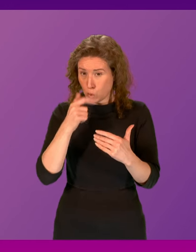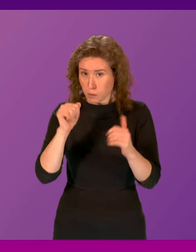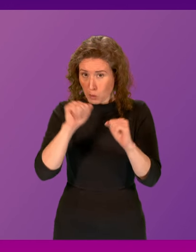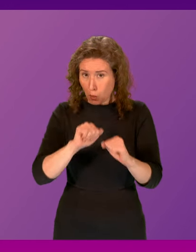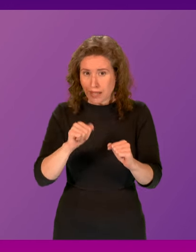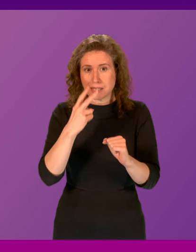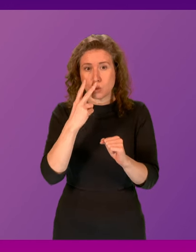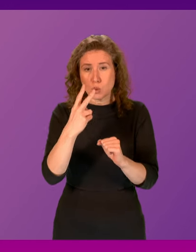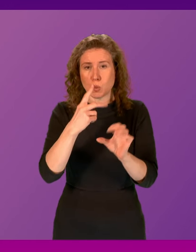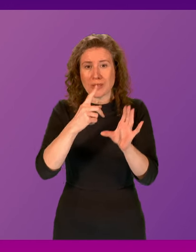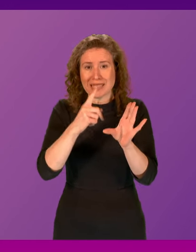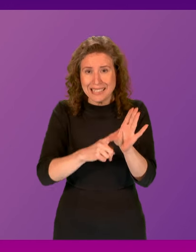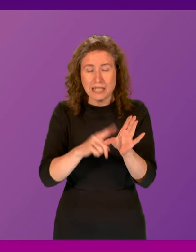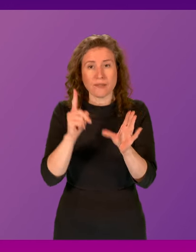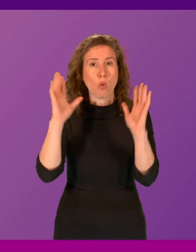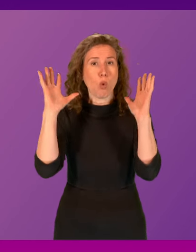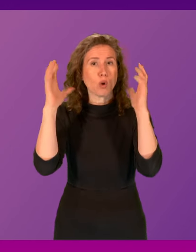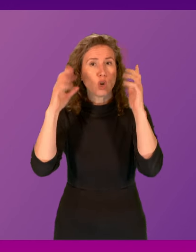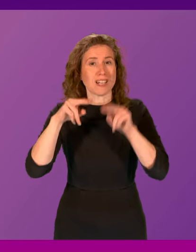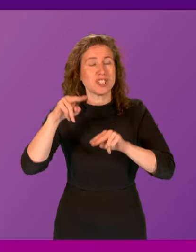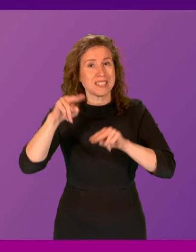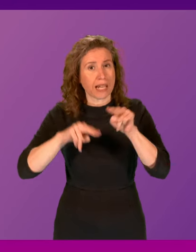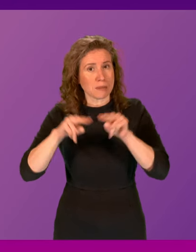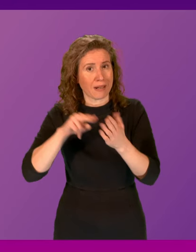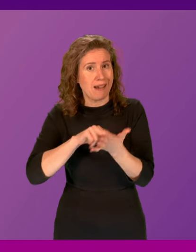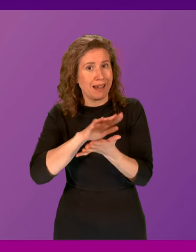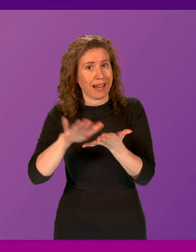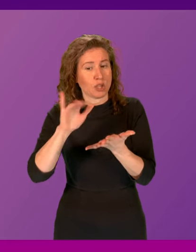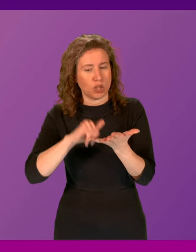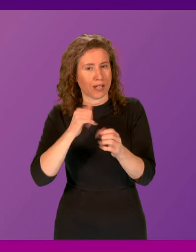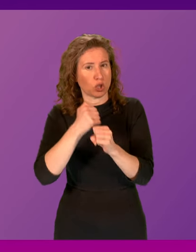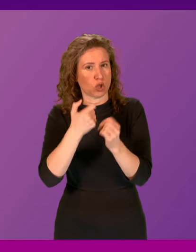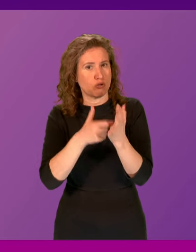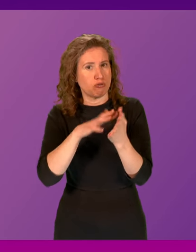years for audiology assessments at NHS Grampian. The chief executive,